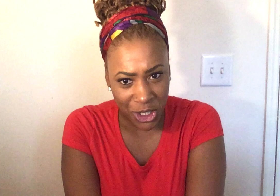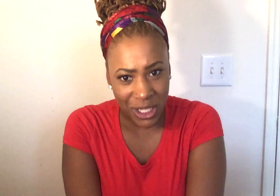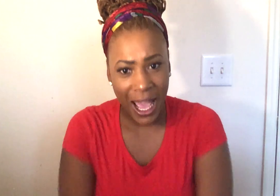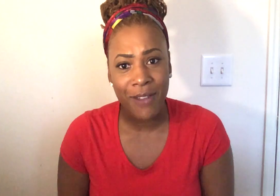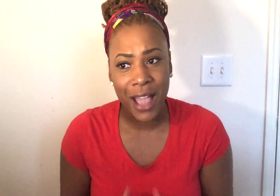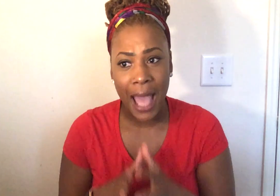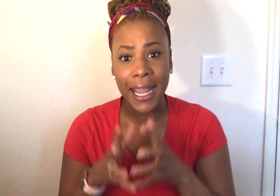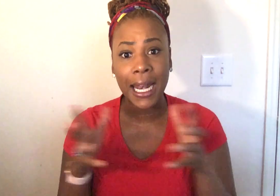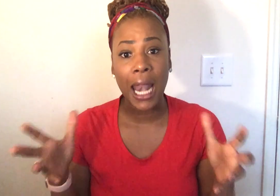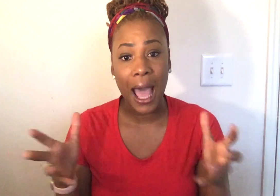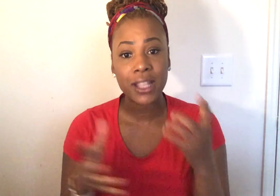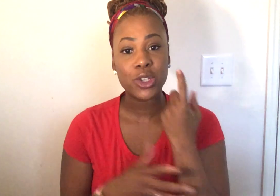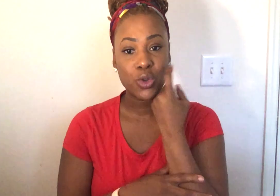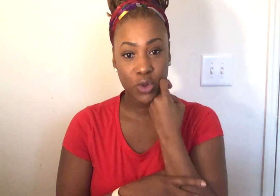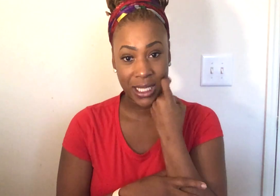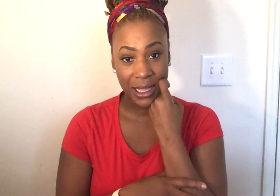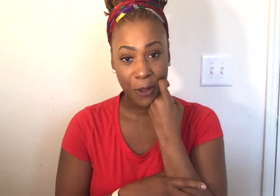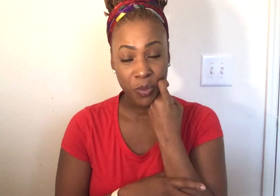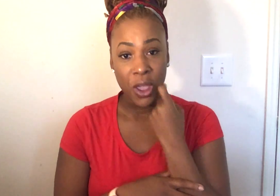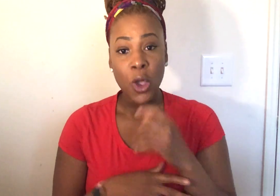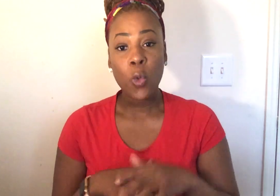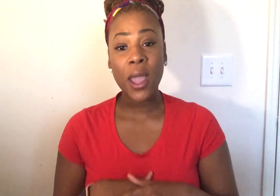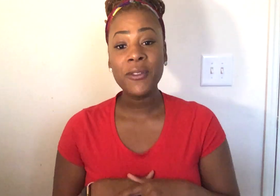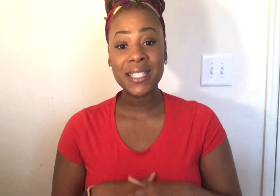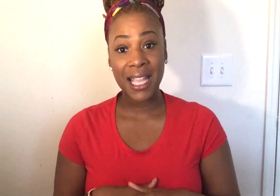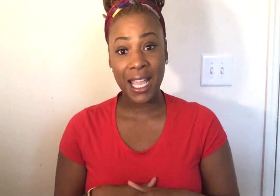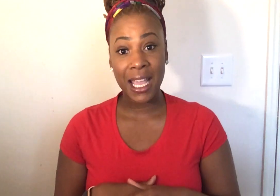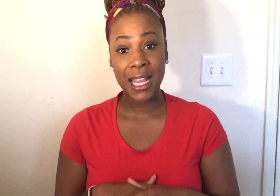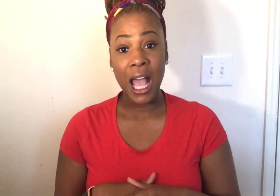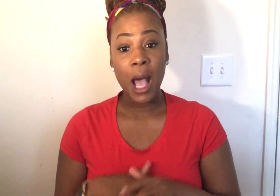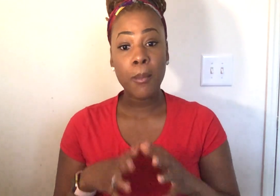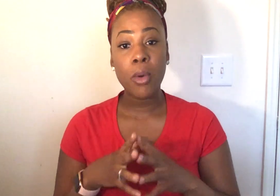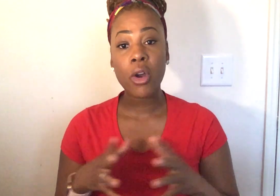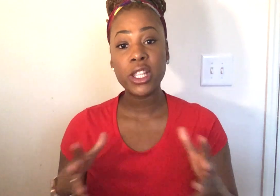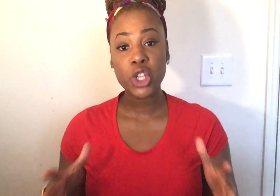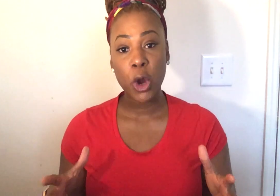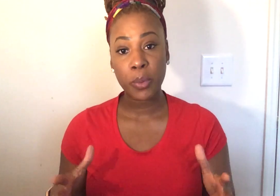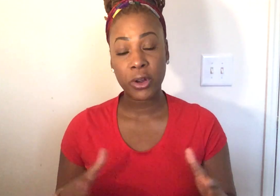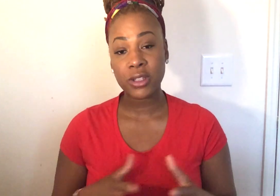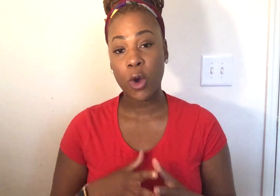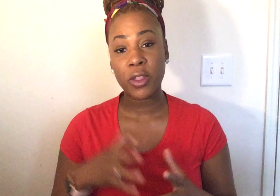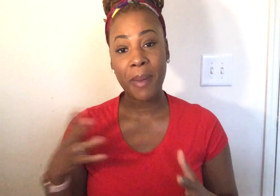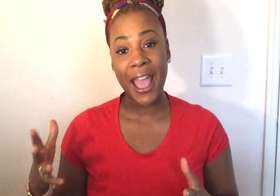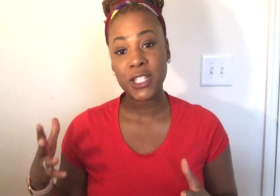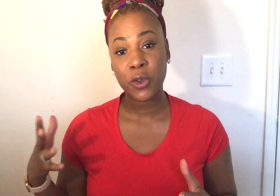I've gotten a lot recently we've seen more interpreters over the past few